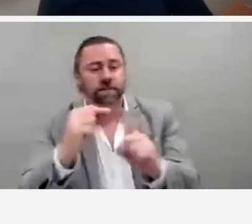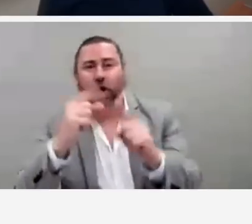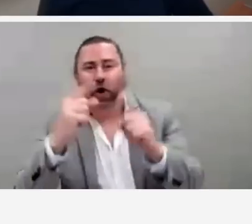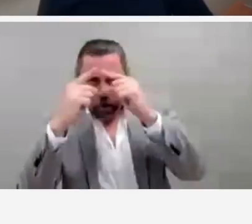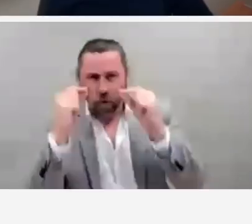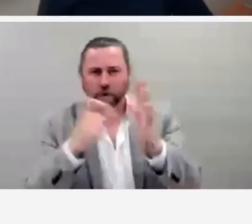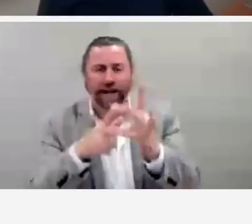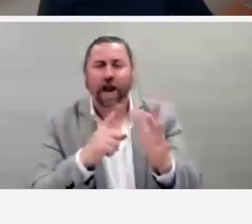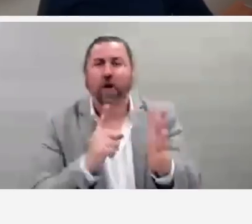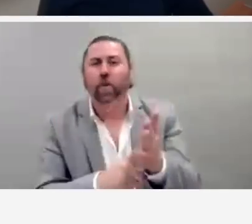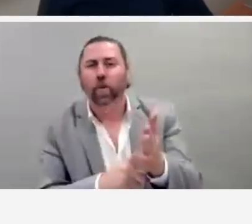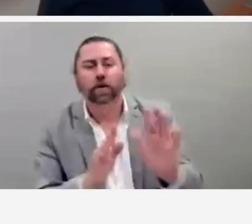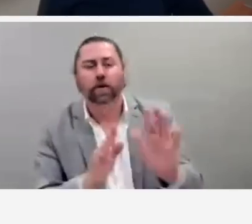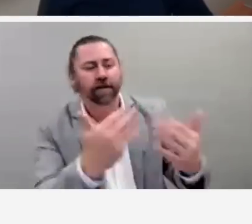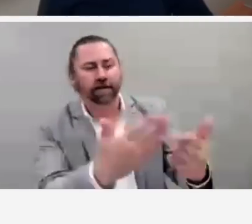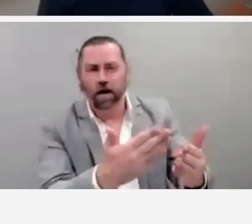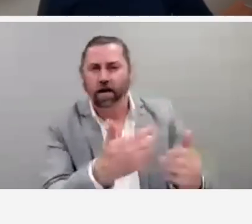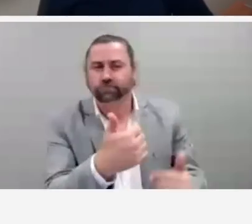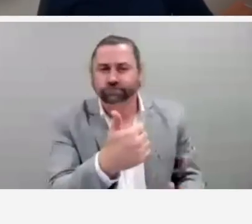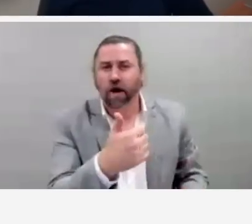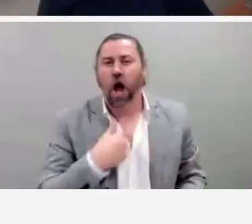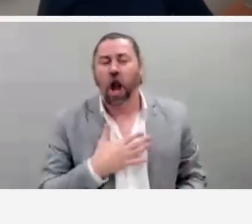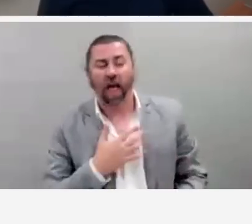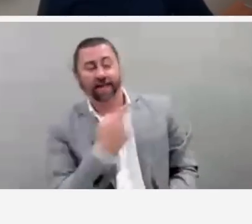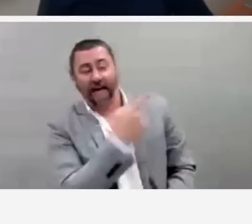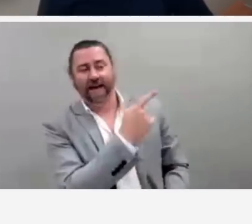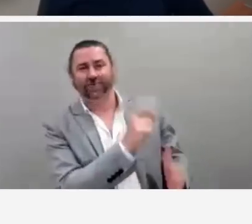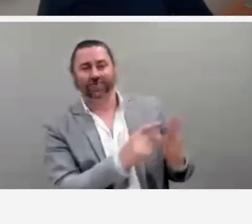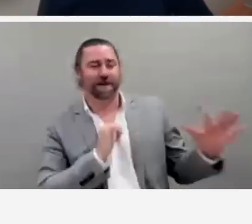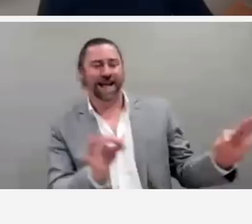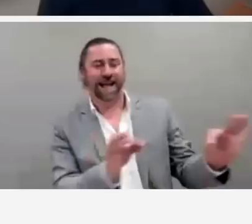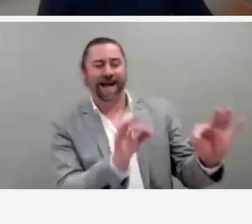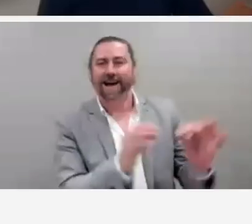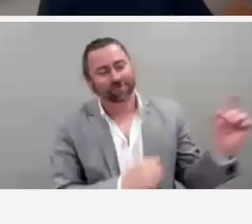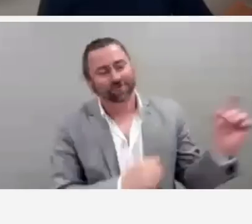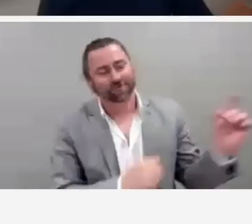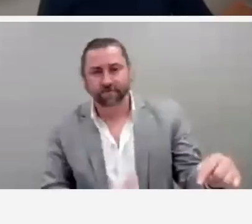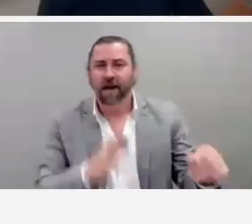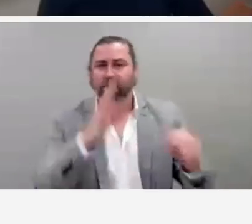your gardening, that could be a really good way to give clients more choice upfront.